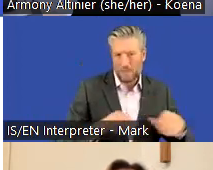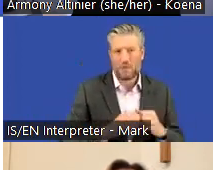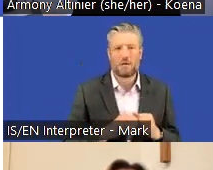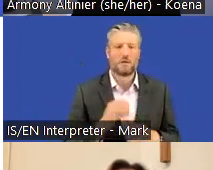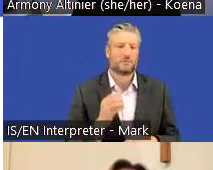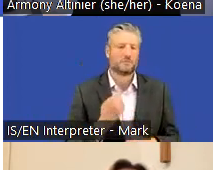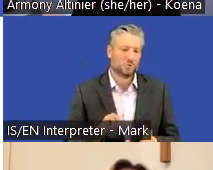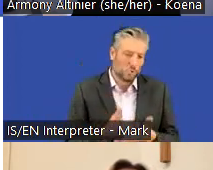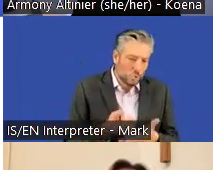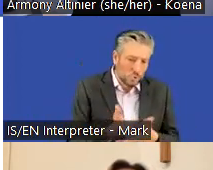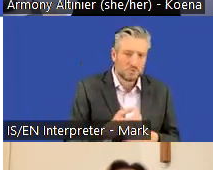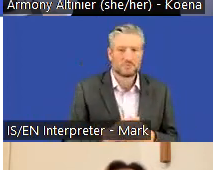You're very welcome to join us for that.